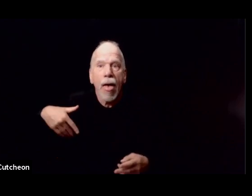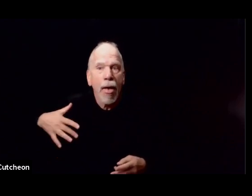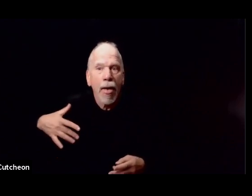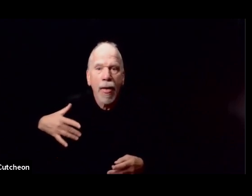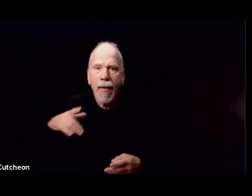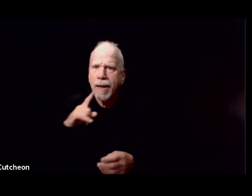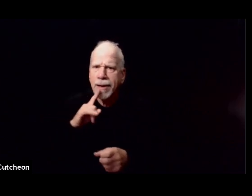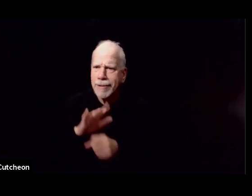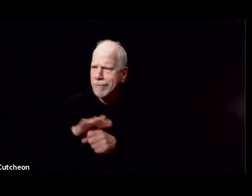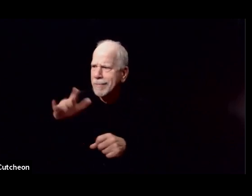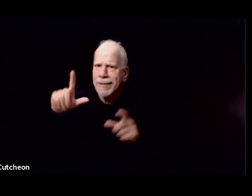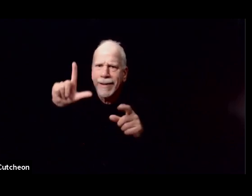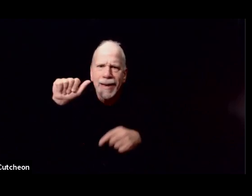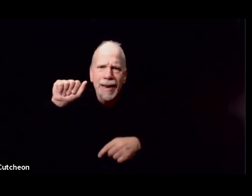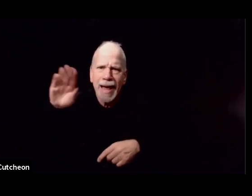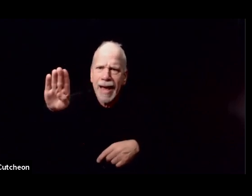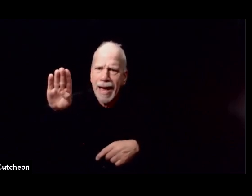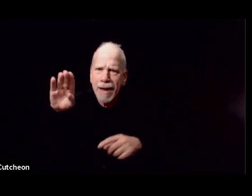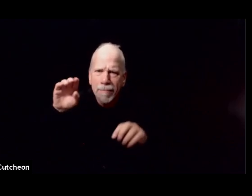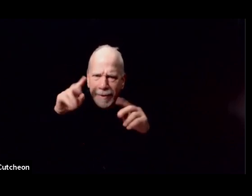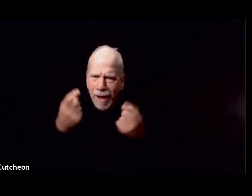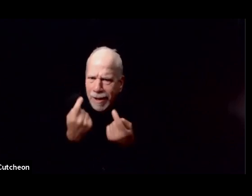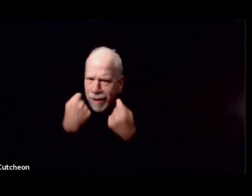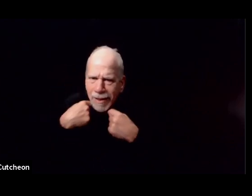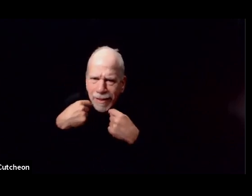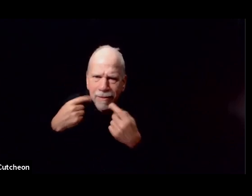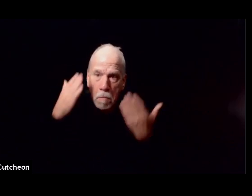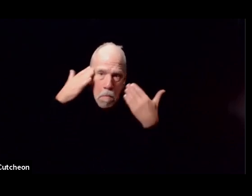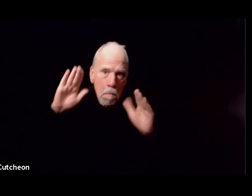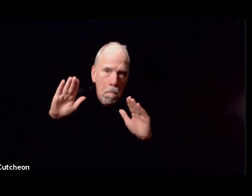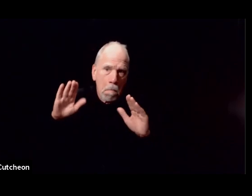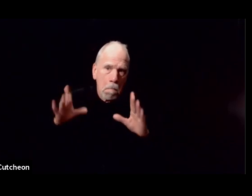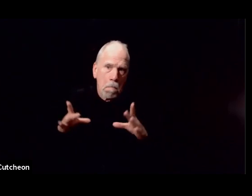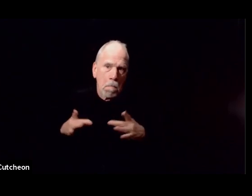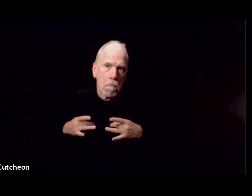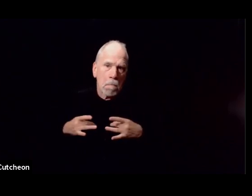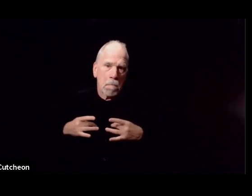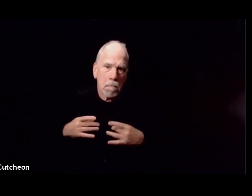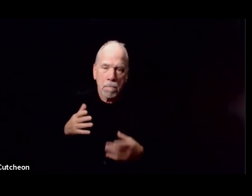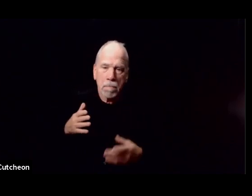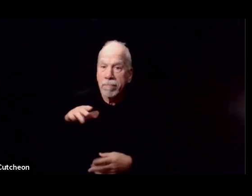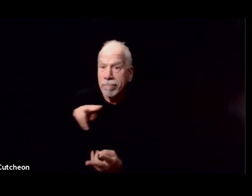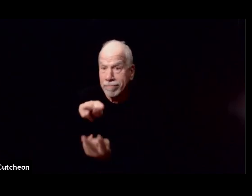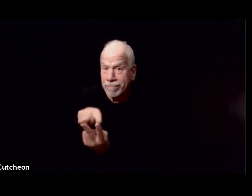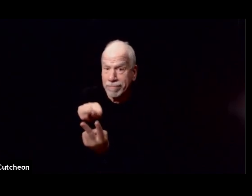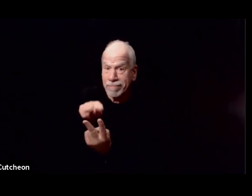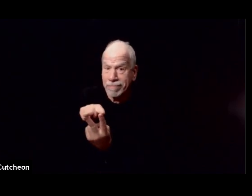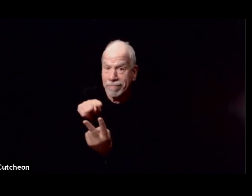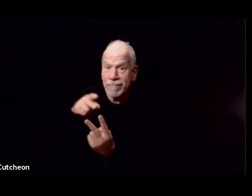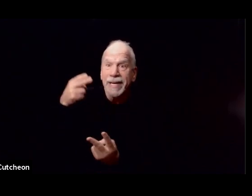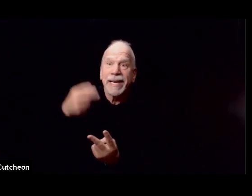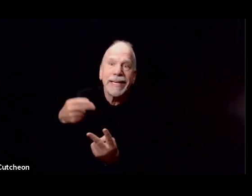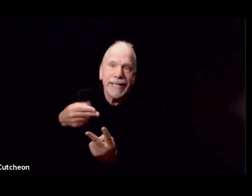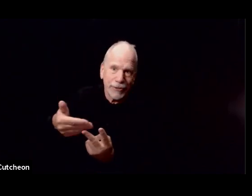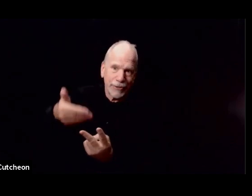methods, did have a history of exposure to individuals who are COVID positive. Of the